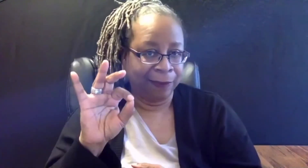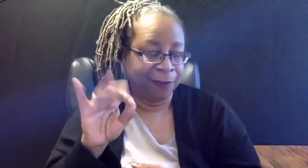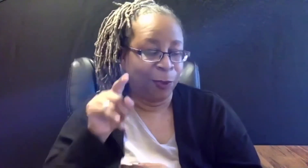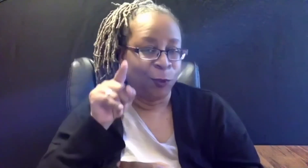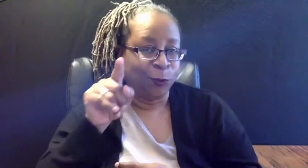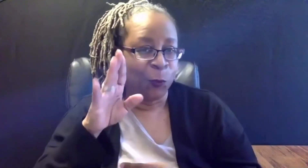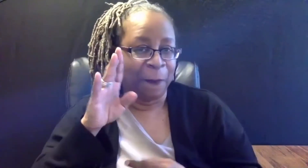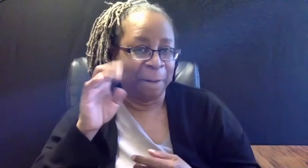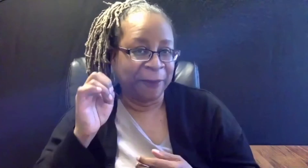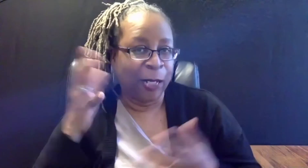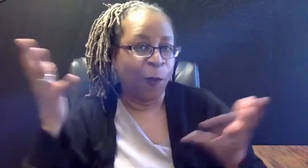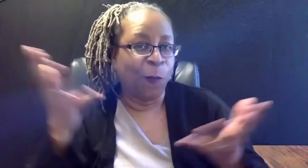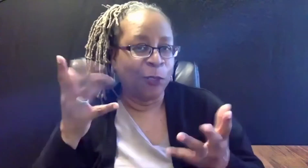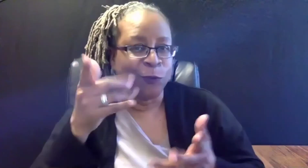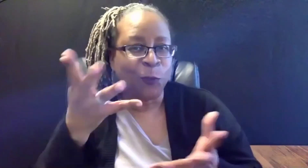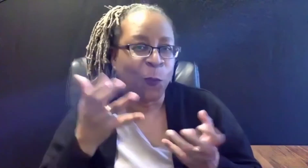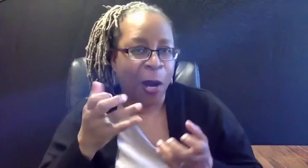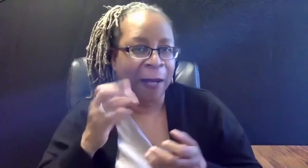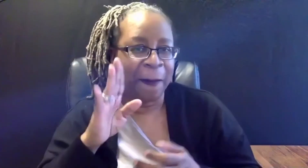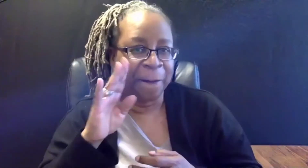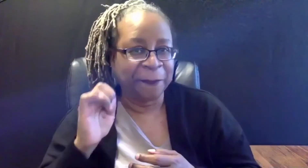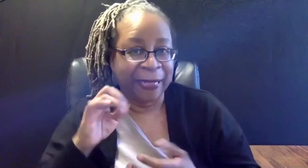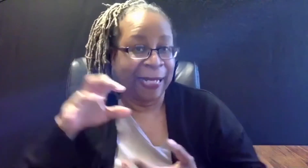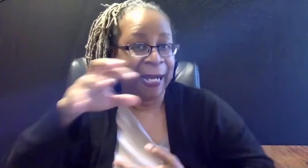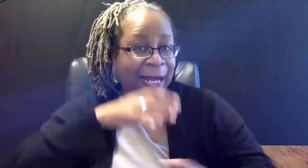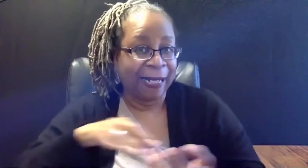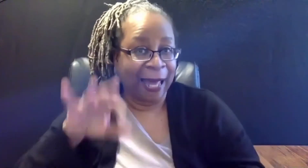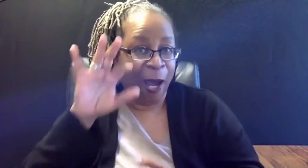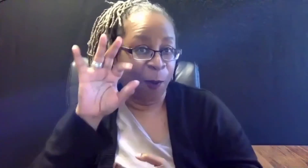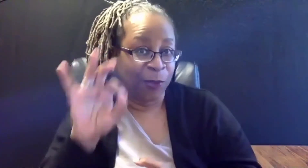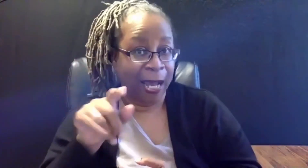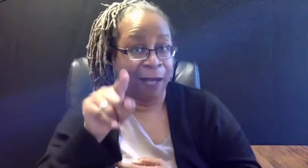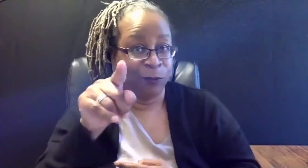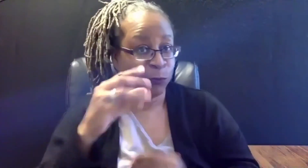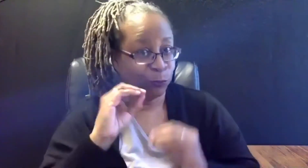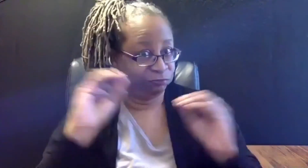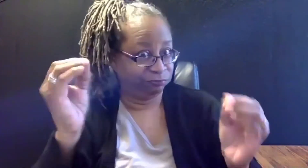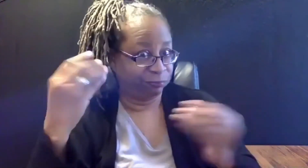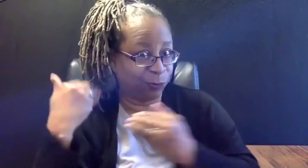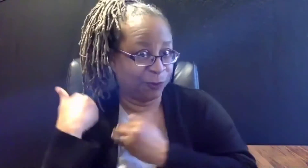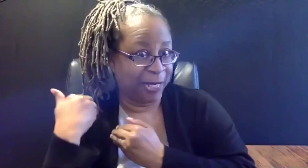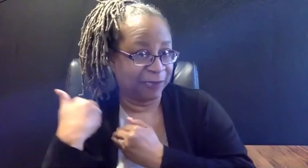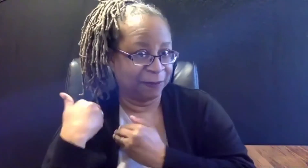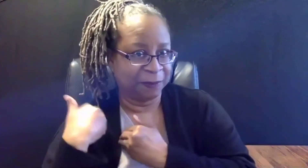And so we sang "Cloud Nine" "to be what you want to be on cloud nine,